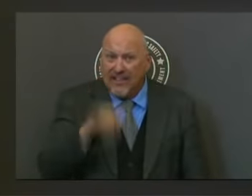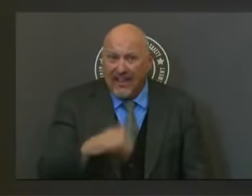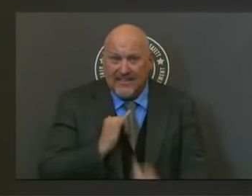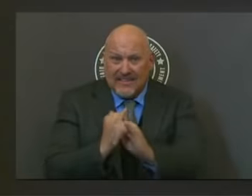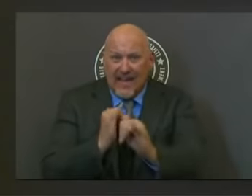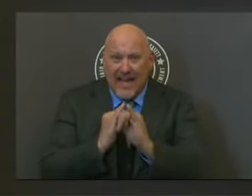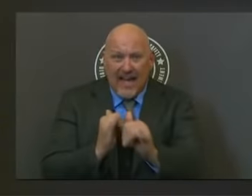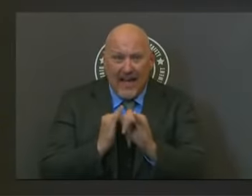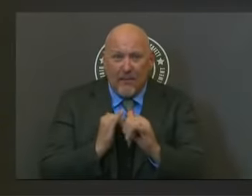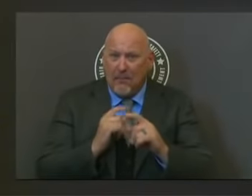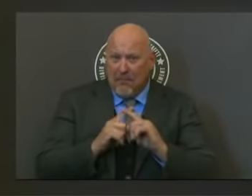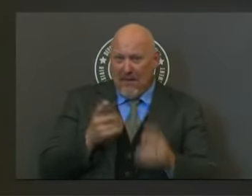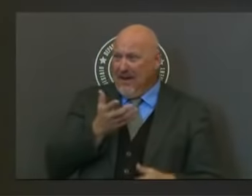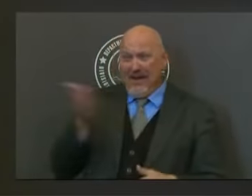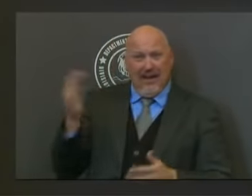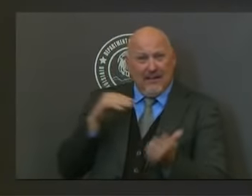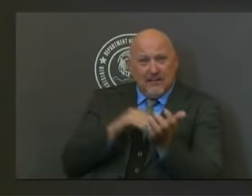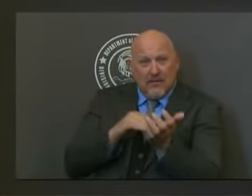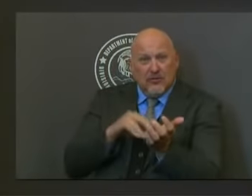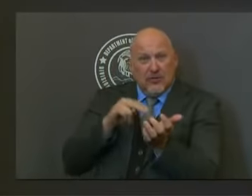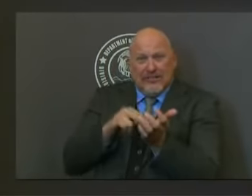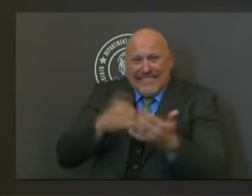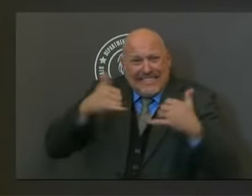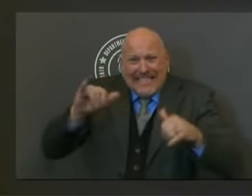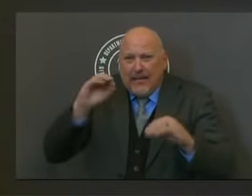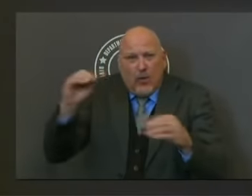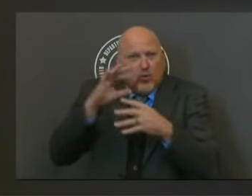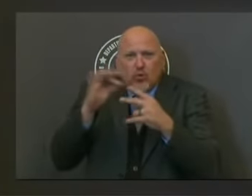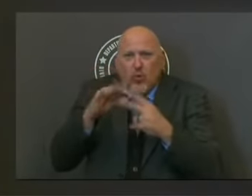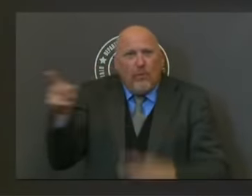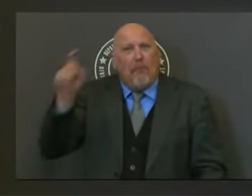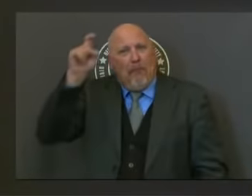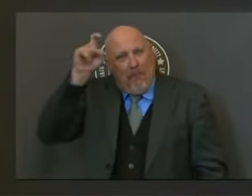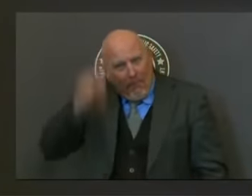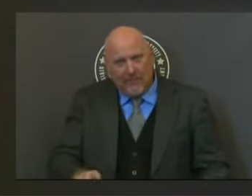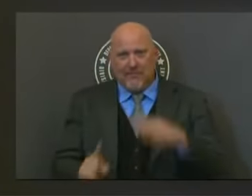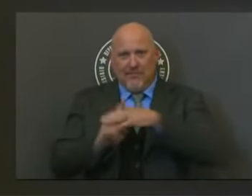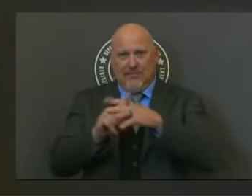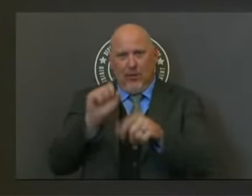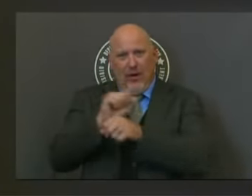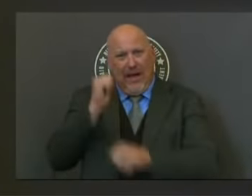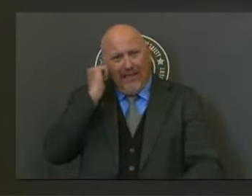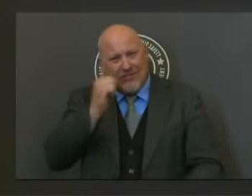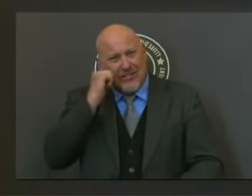coming to work every single day